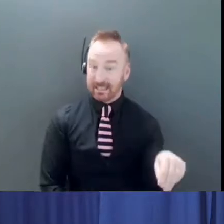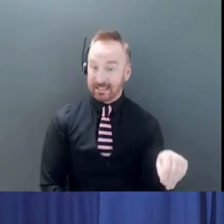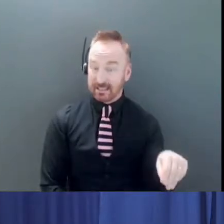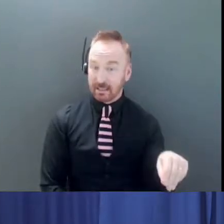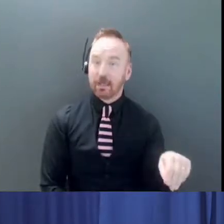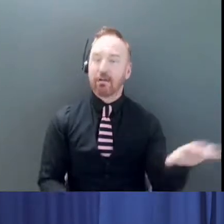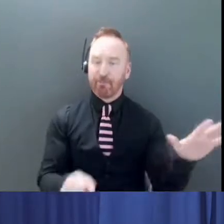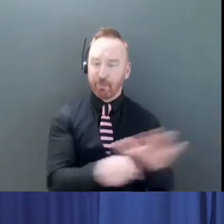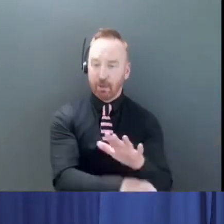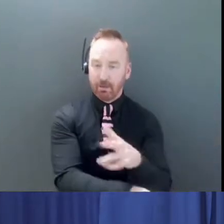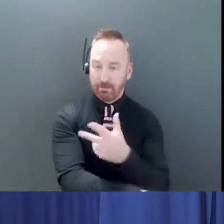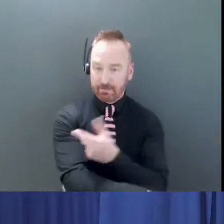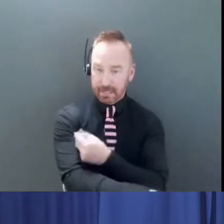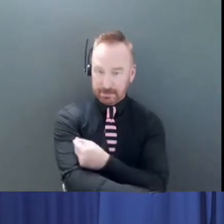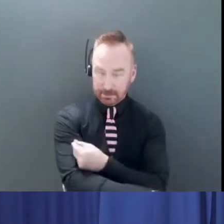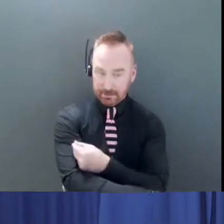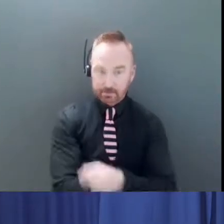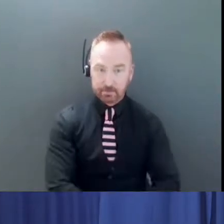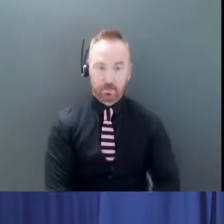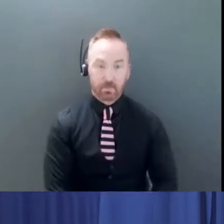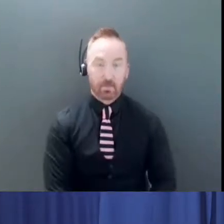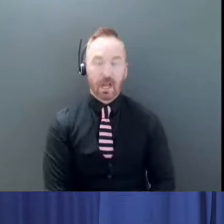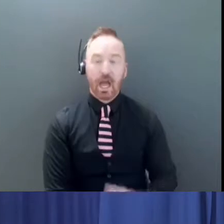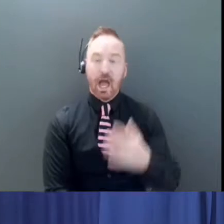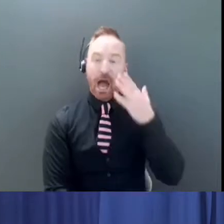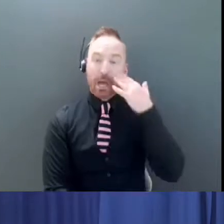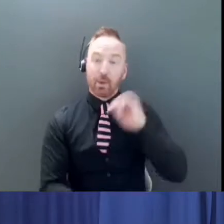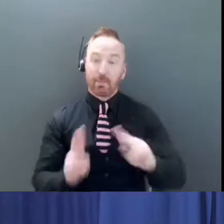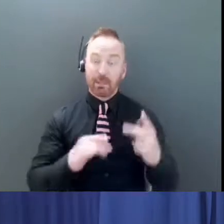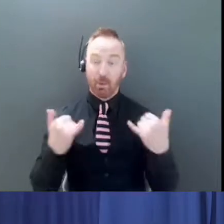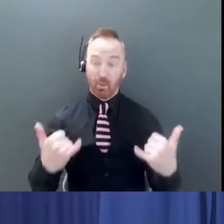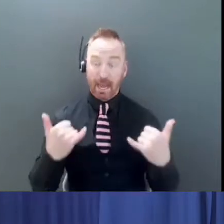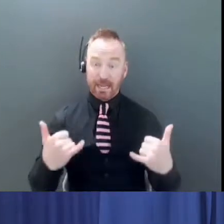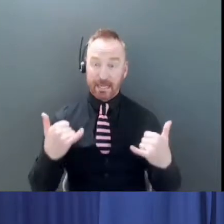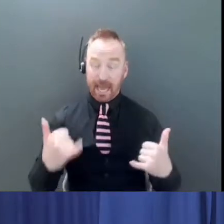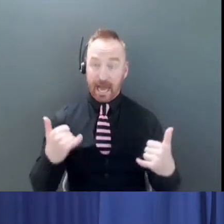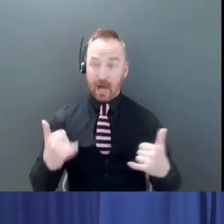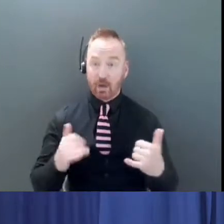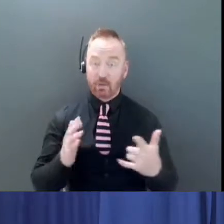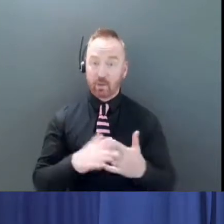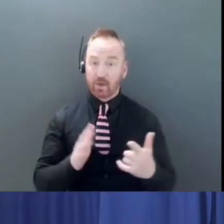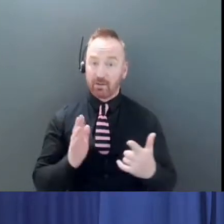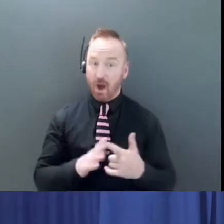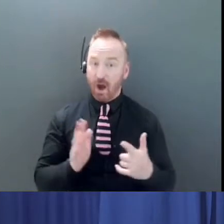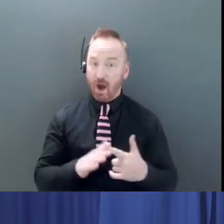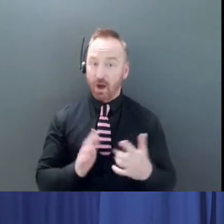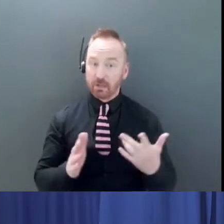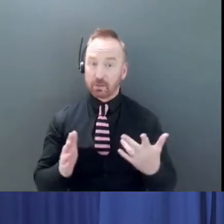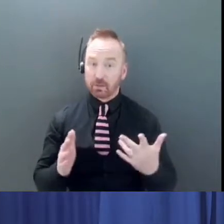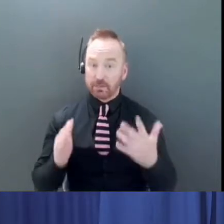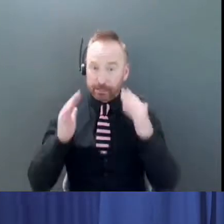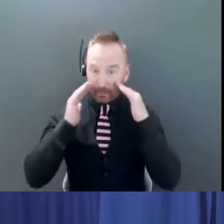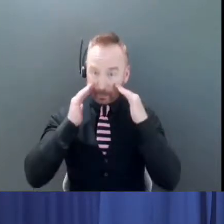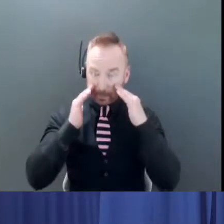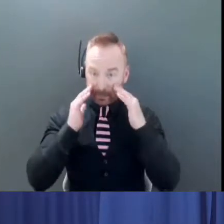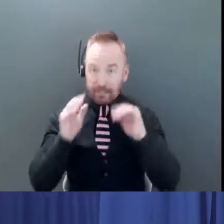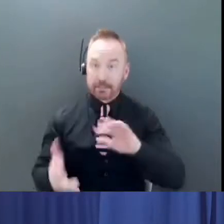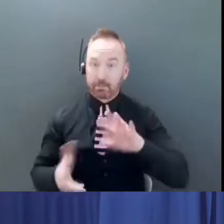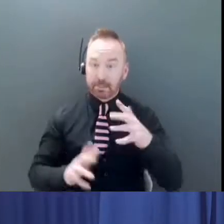we watch cases rise dramatically in some U.S. states and see